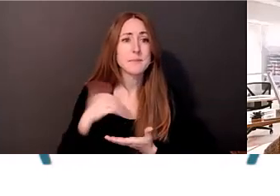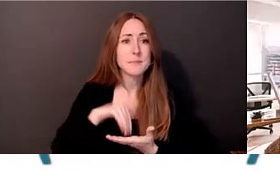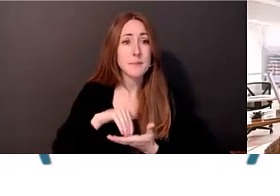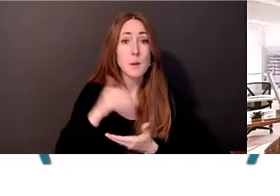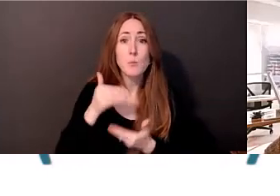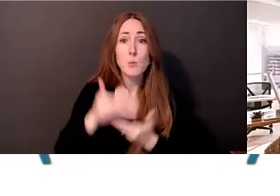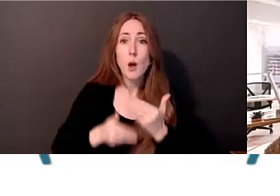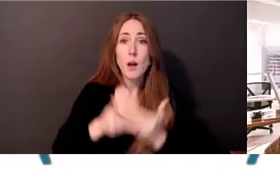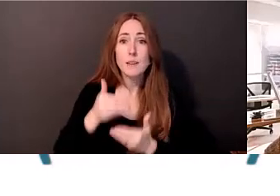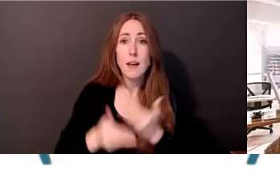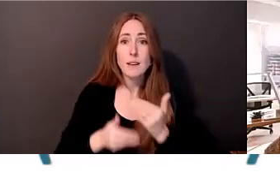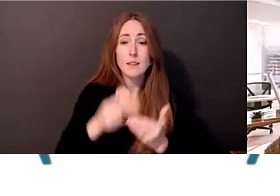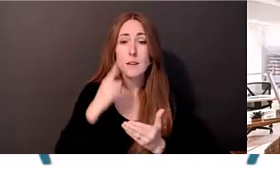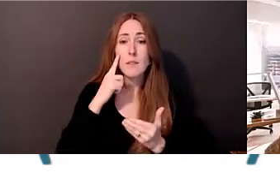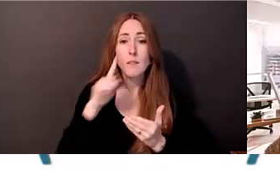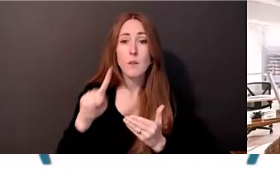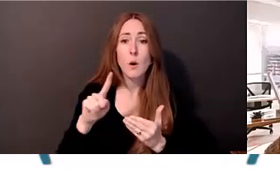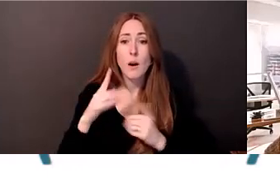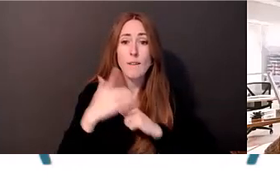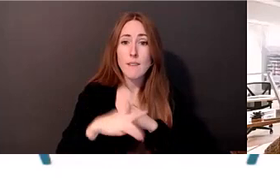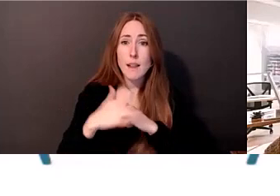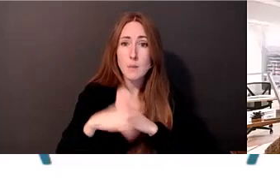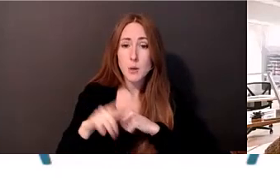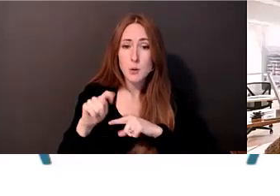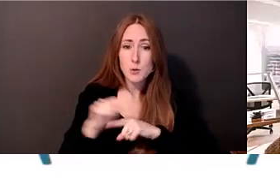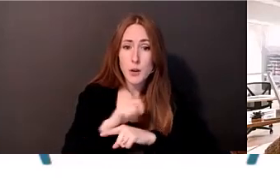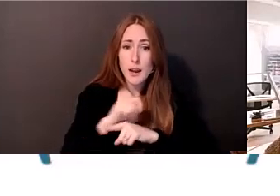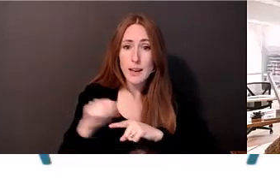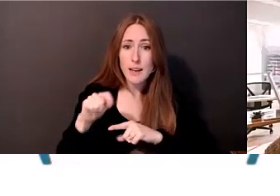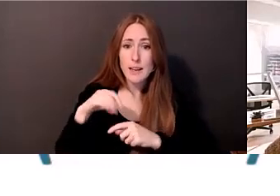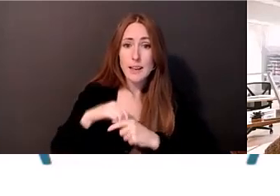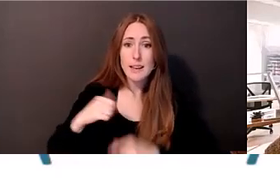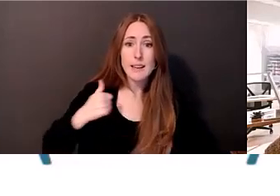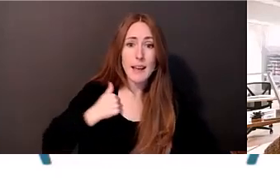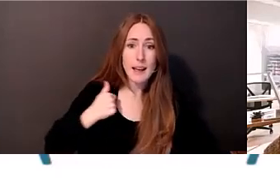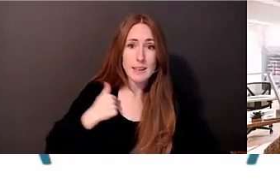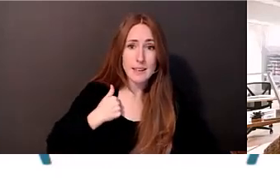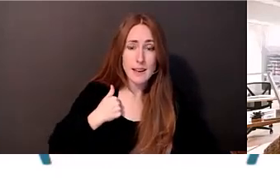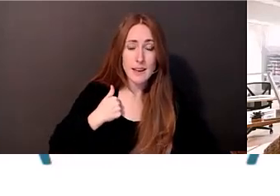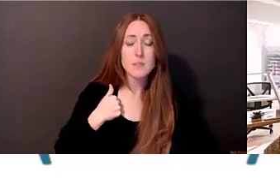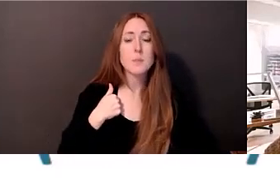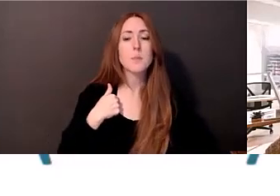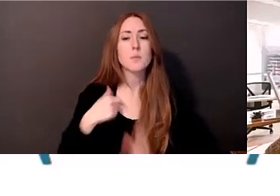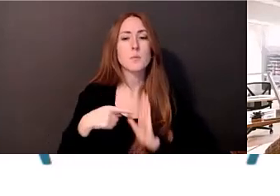opportunities in Canada showed the primary focus